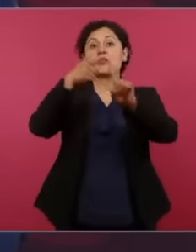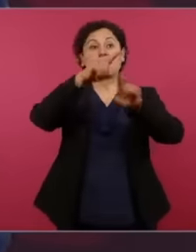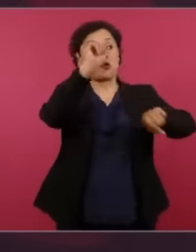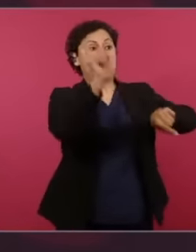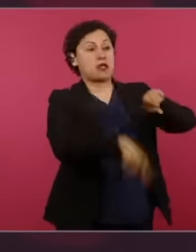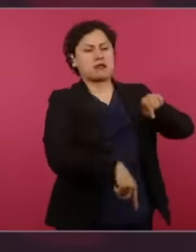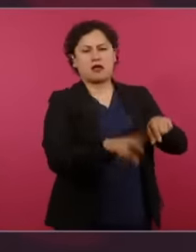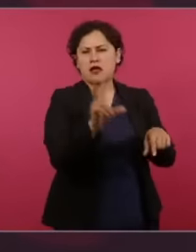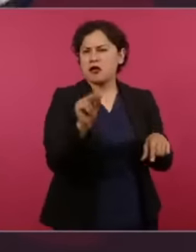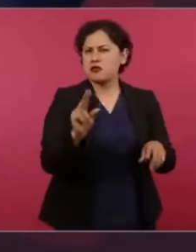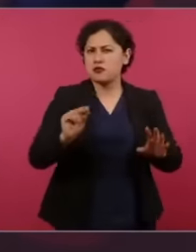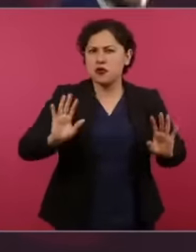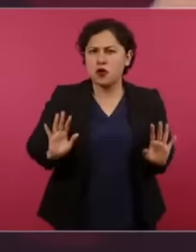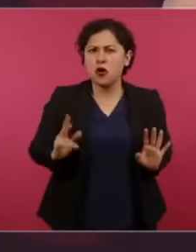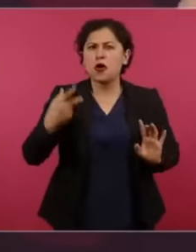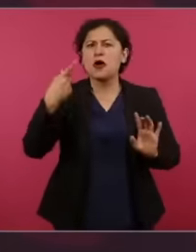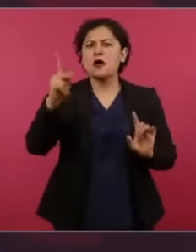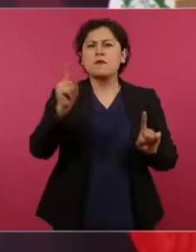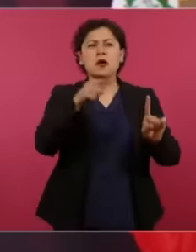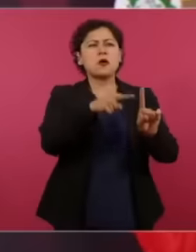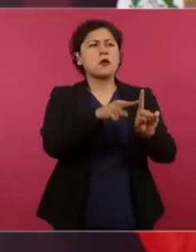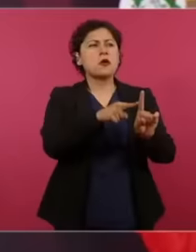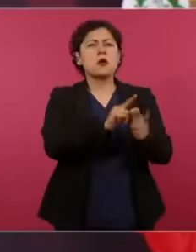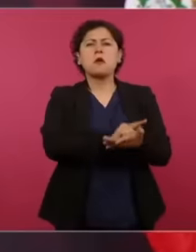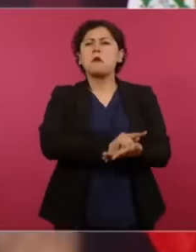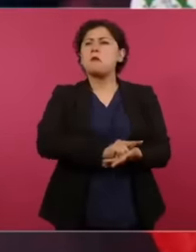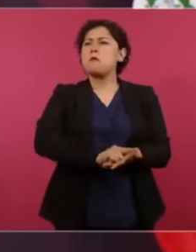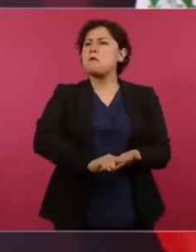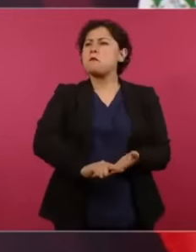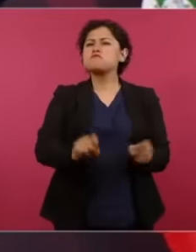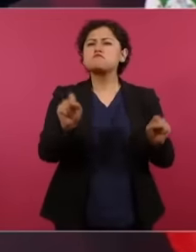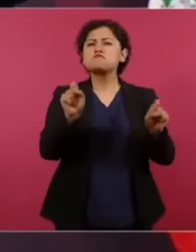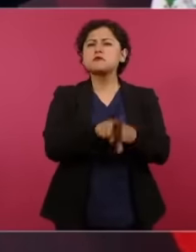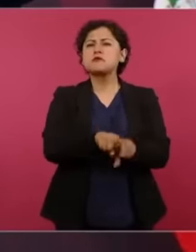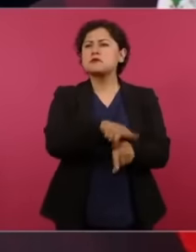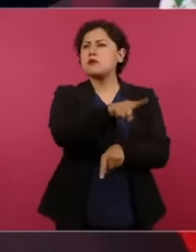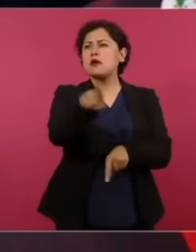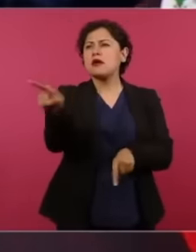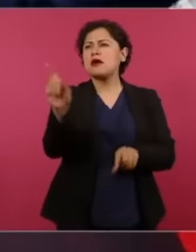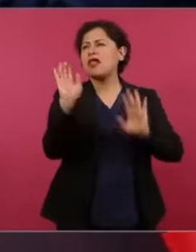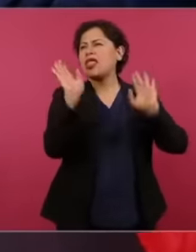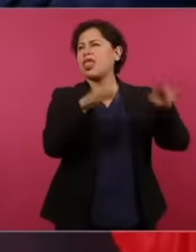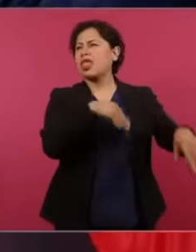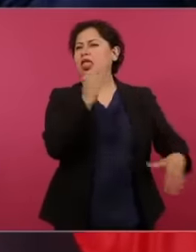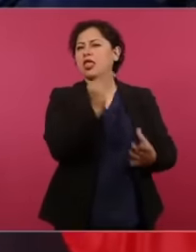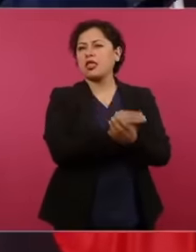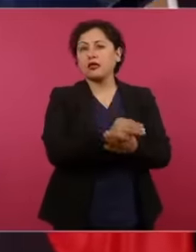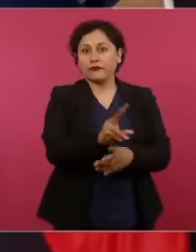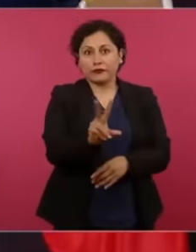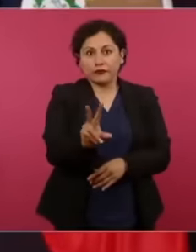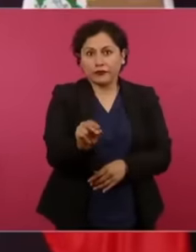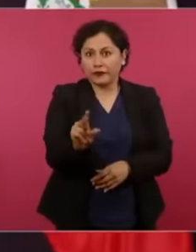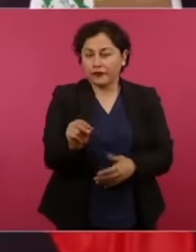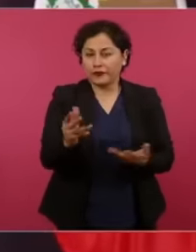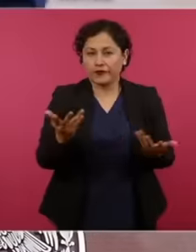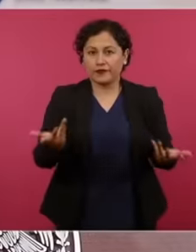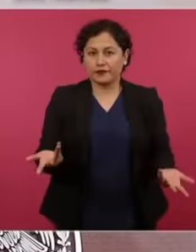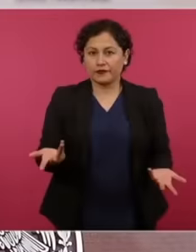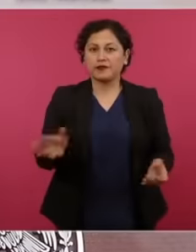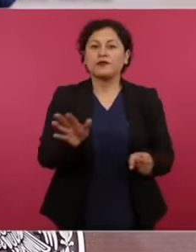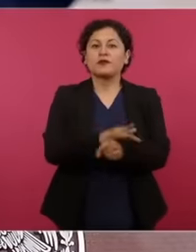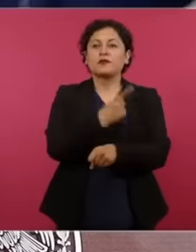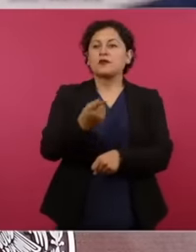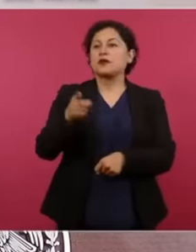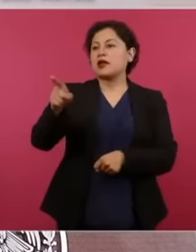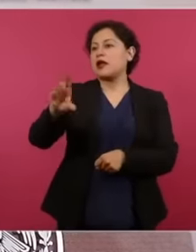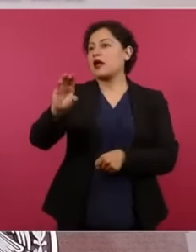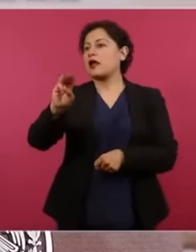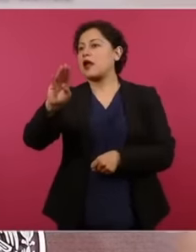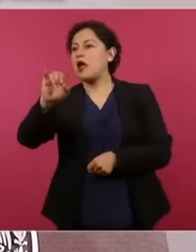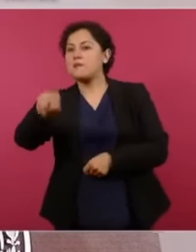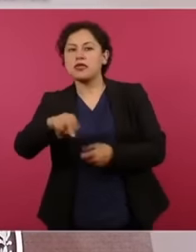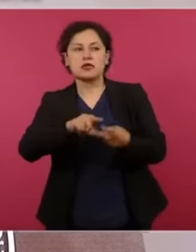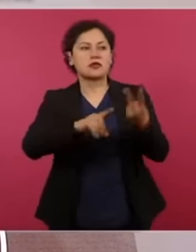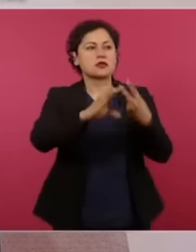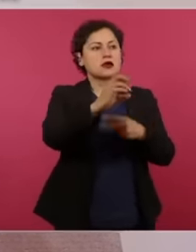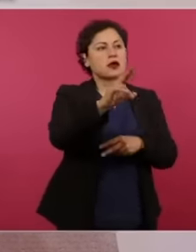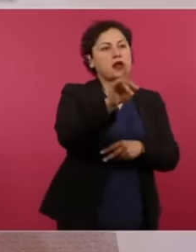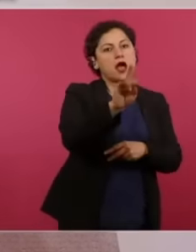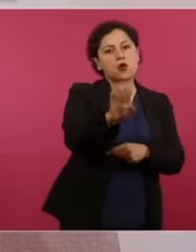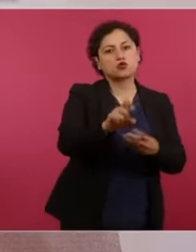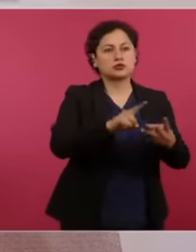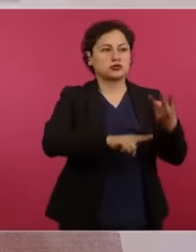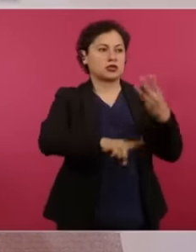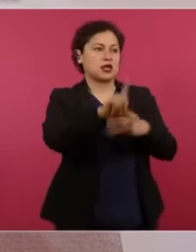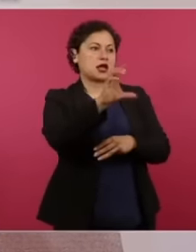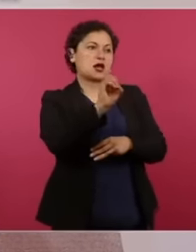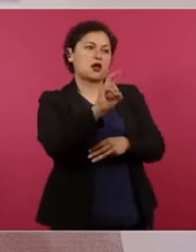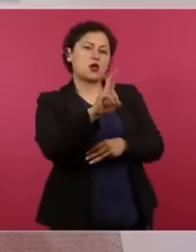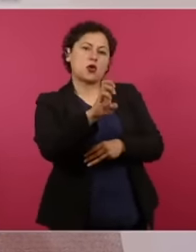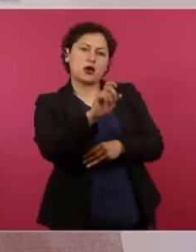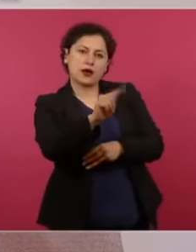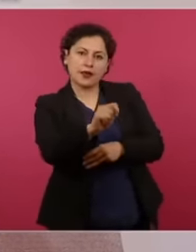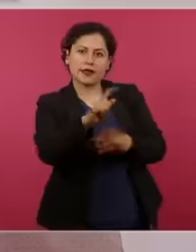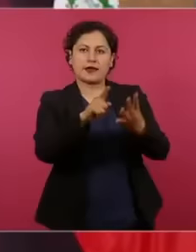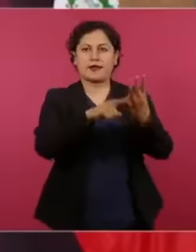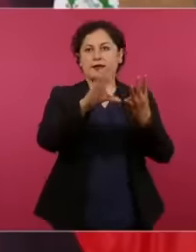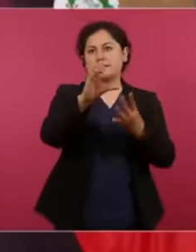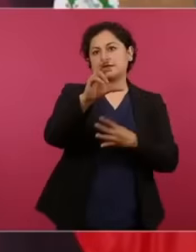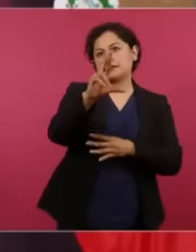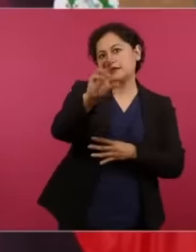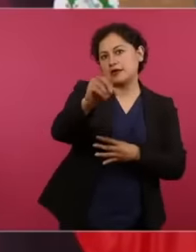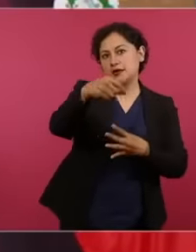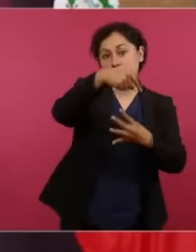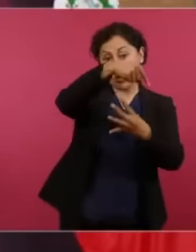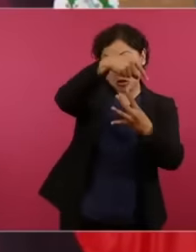remain immaculate Now It turns out that Aguilar walked and that crau and that lored de Mola and that Ciro and